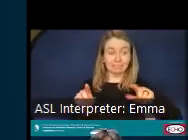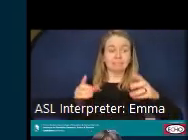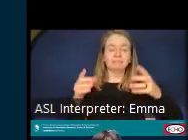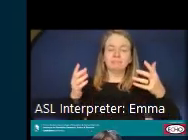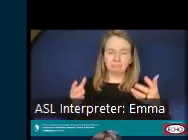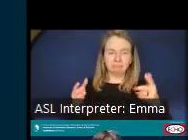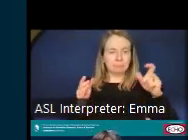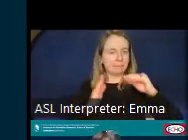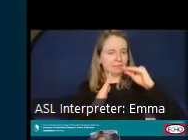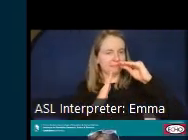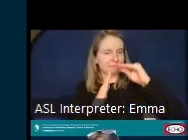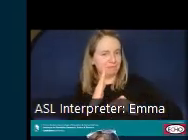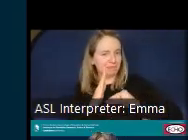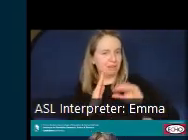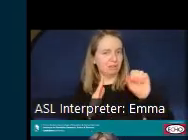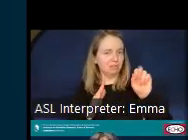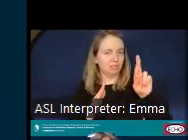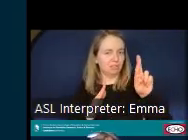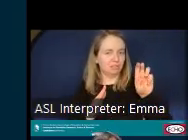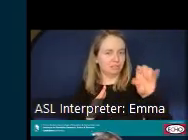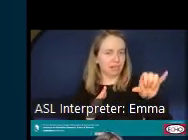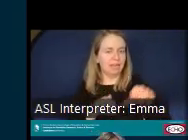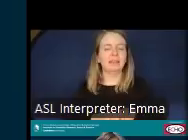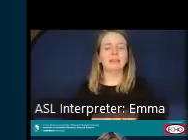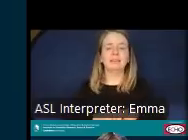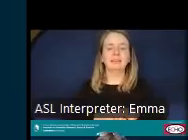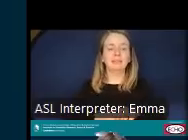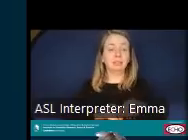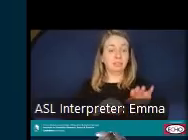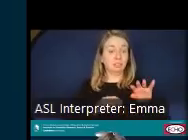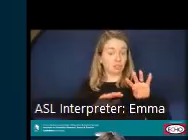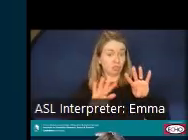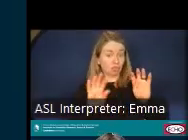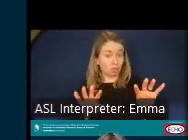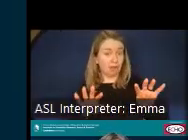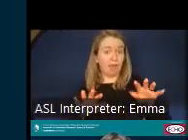fill out that survey. The survey is just a way that we can take